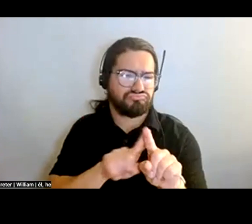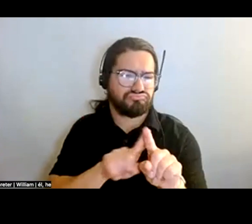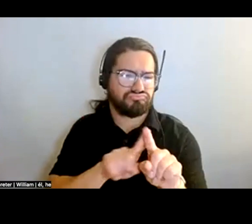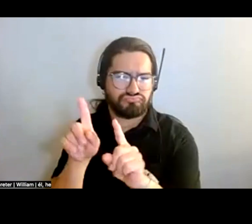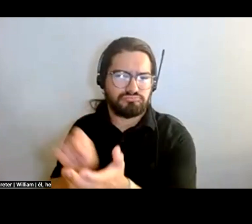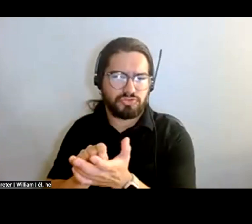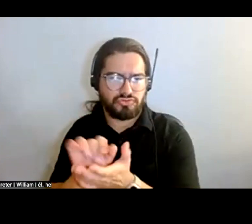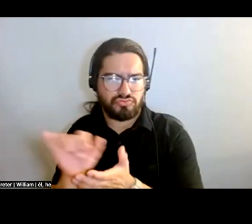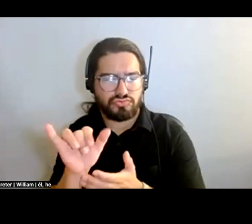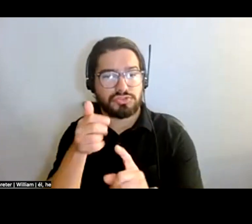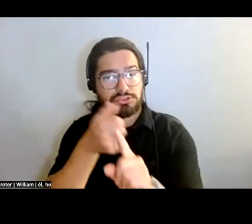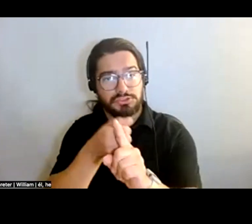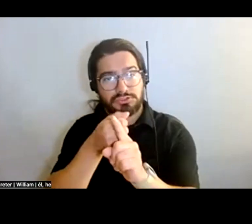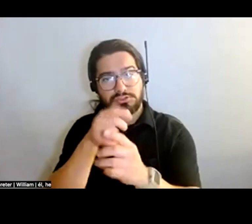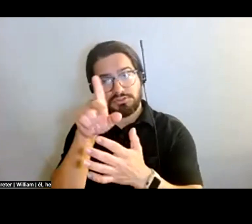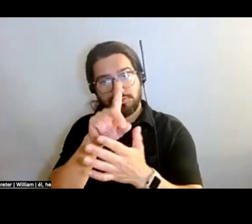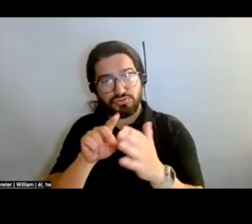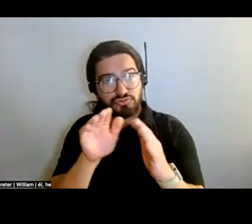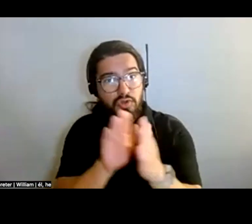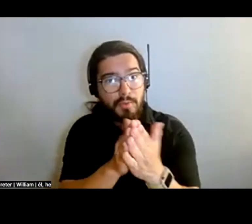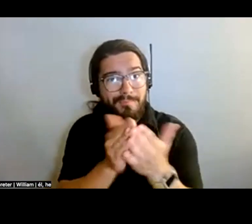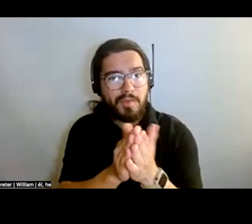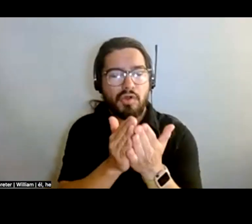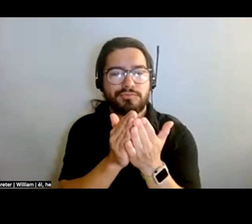She has designed books such as Poeta en Nueva York(García Lorca), Antología